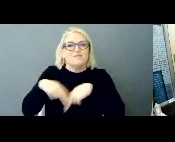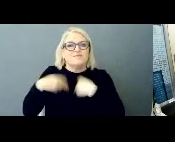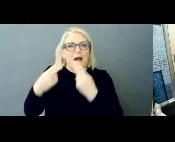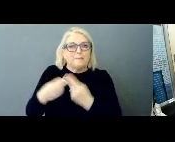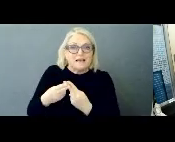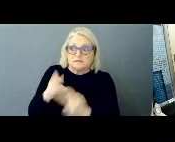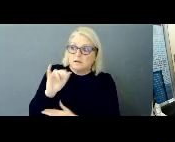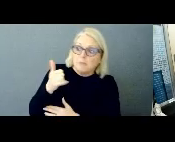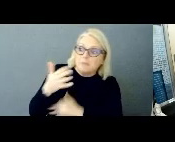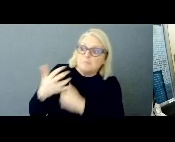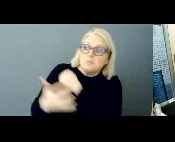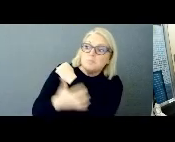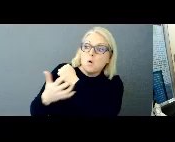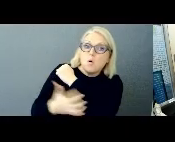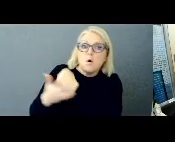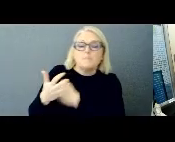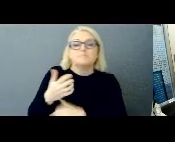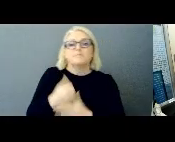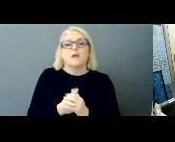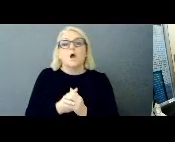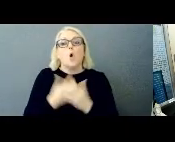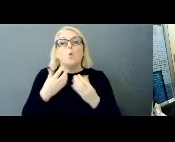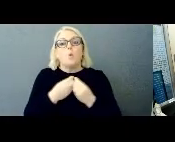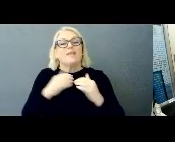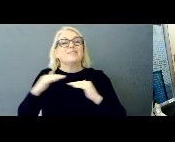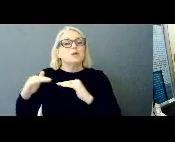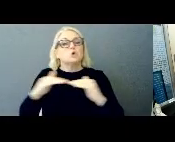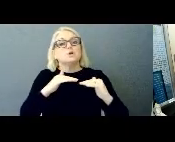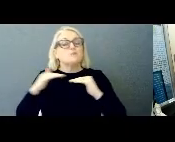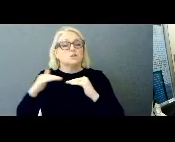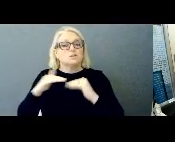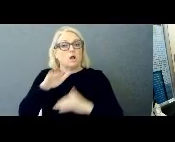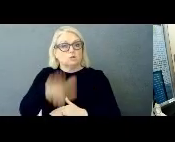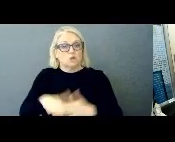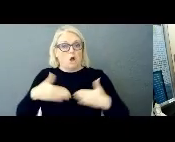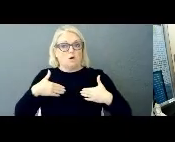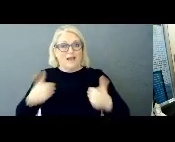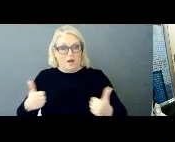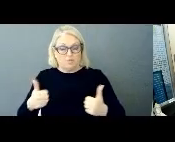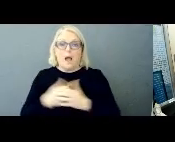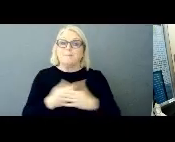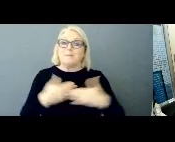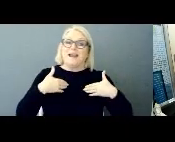and together with a universal child health system. Healthier Wealthier Families is a Scottish program.